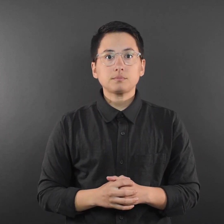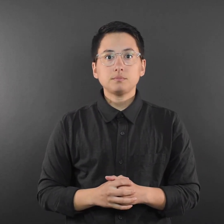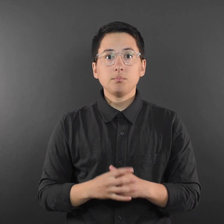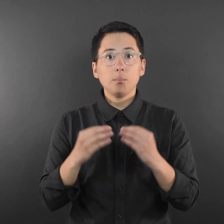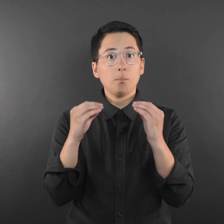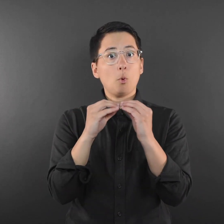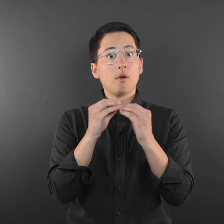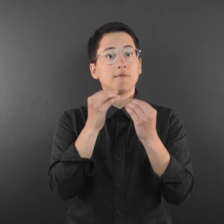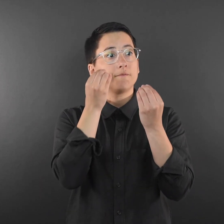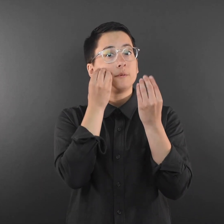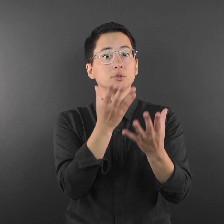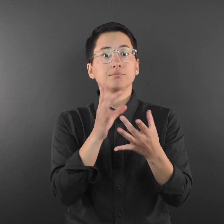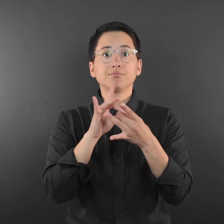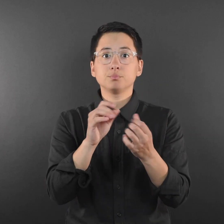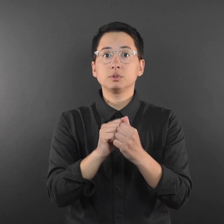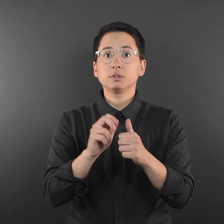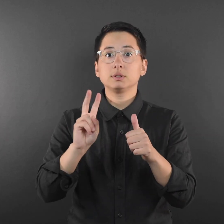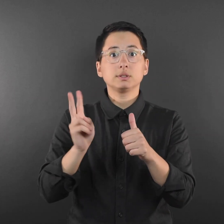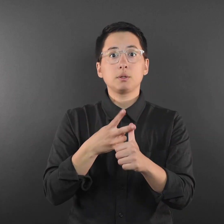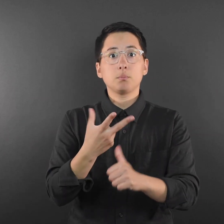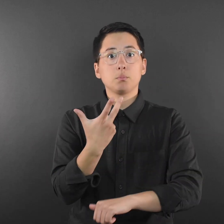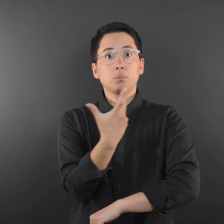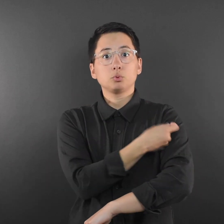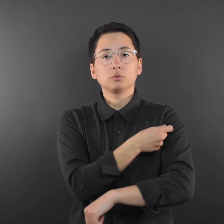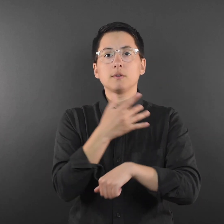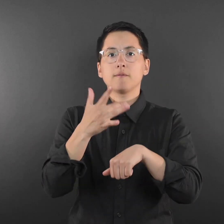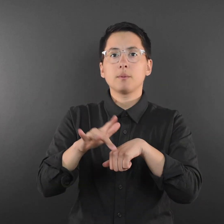Additional information about a second booster shot is available online.